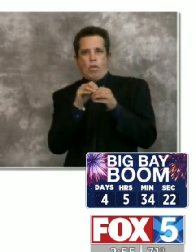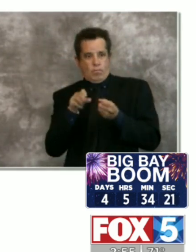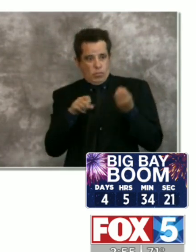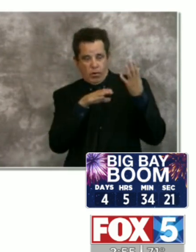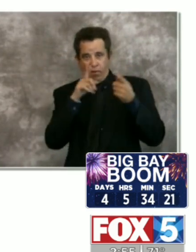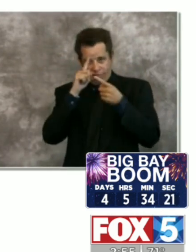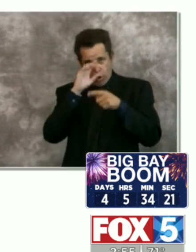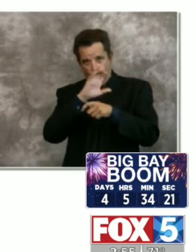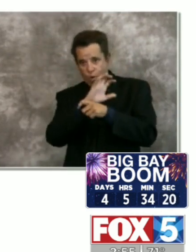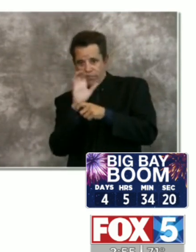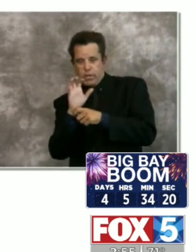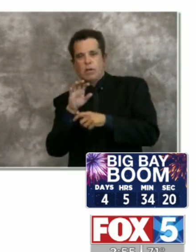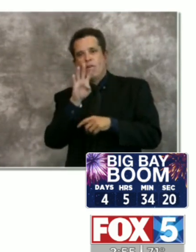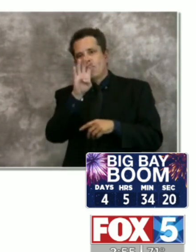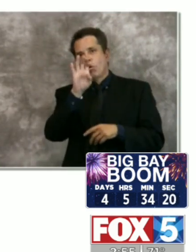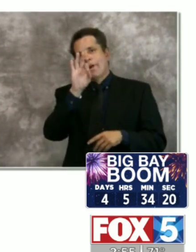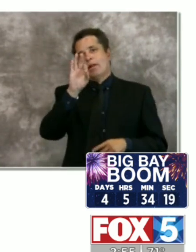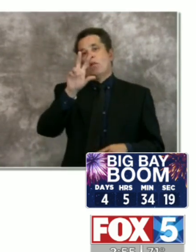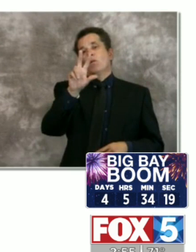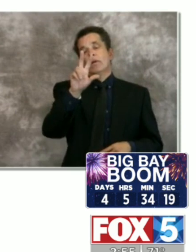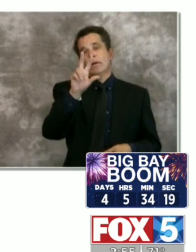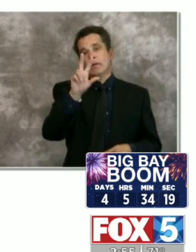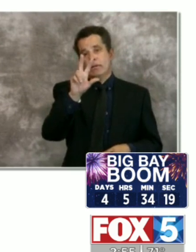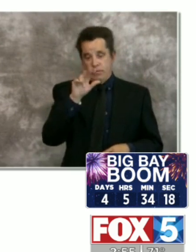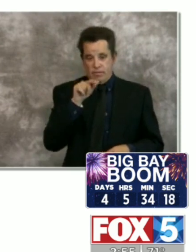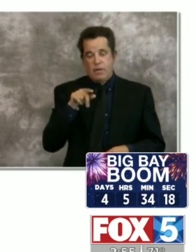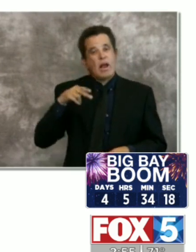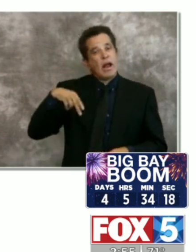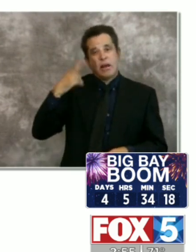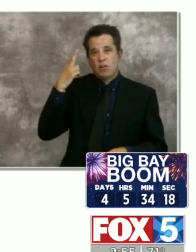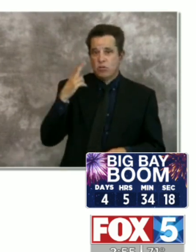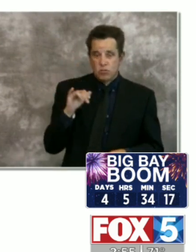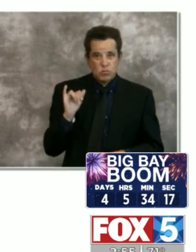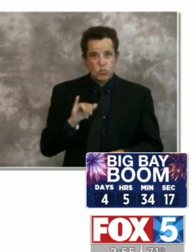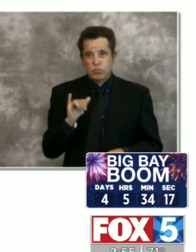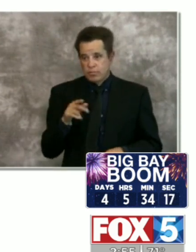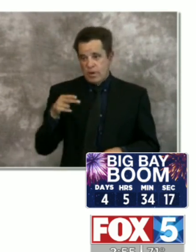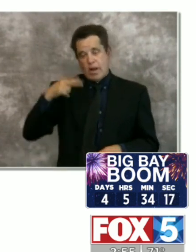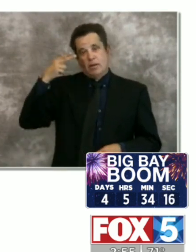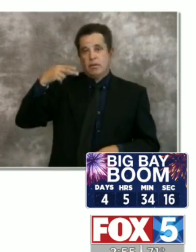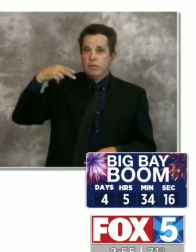IS THE HIGH UTILIZATION WE'VE SEEN TO DATE AND OUR TOTAL